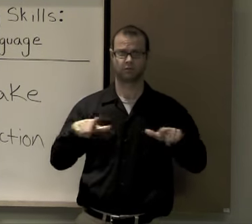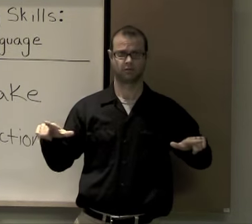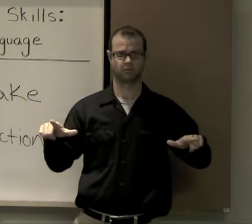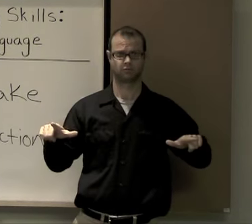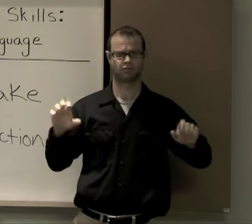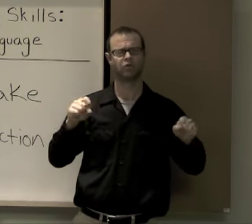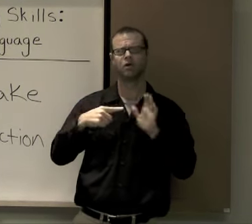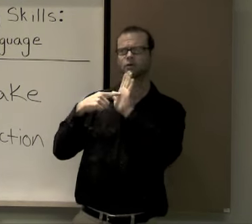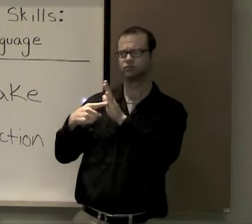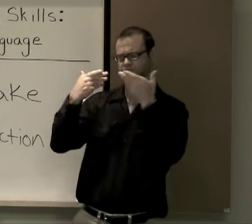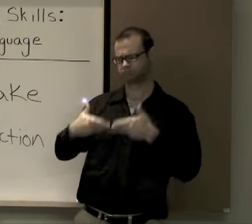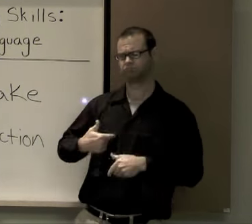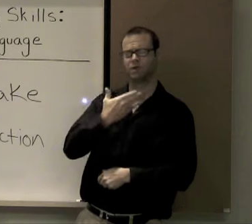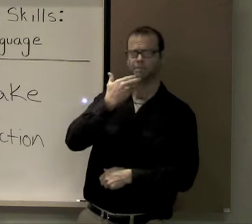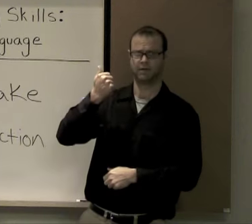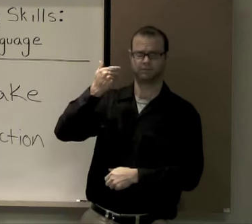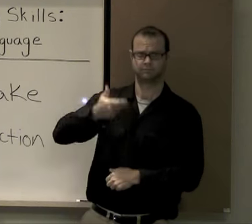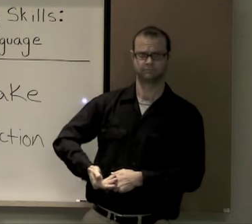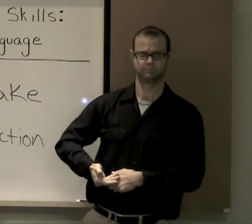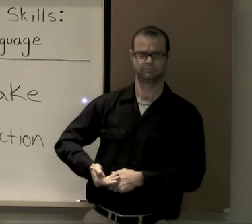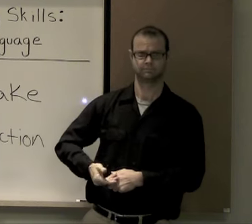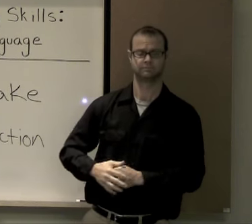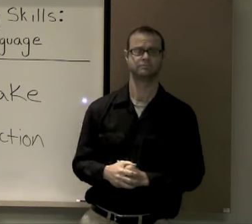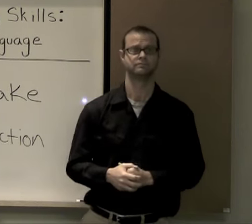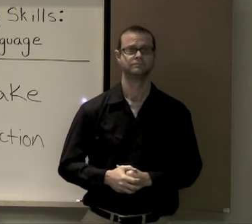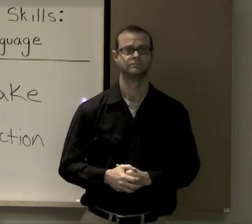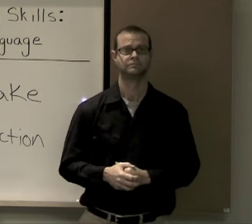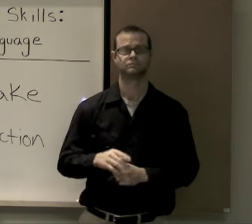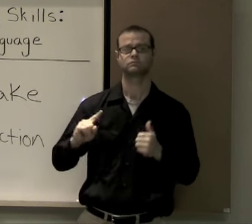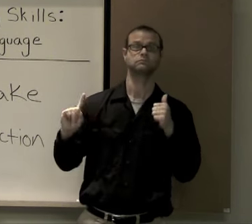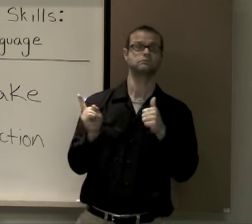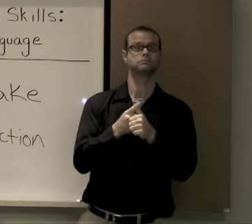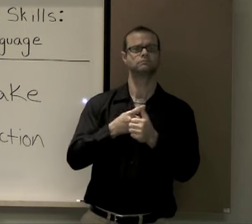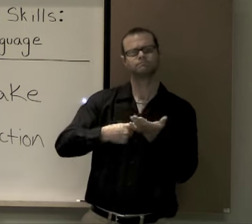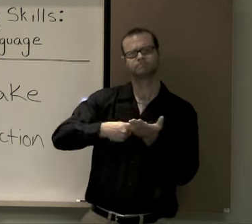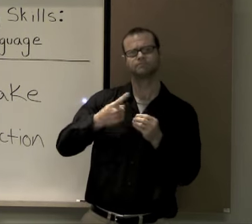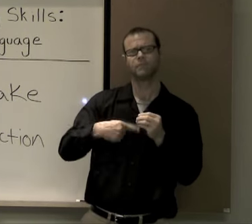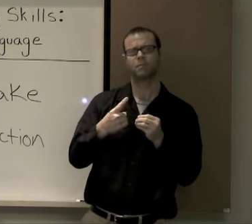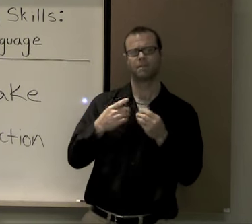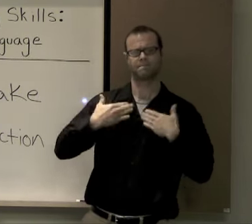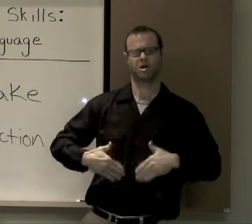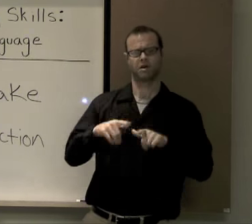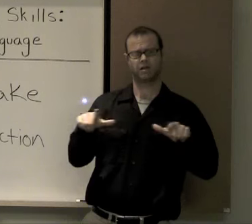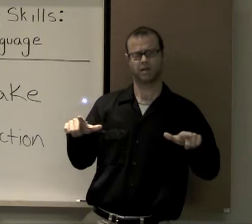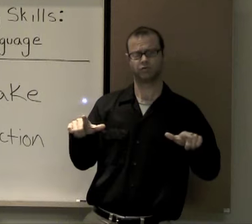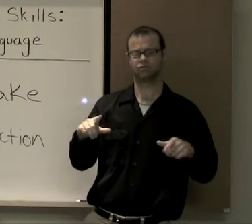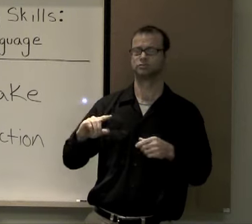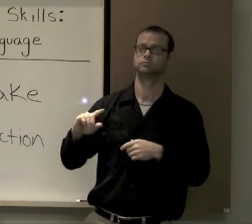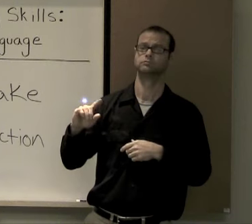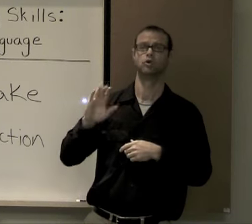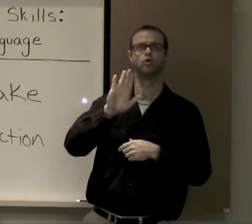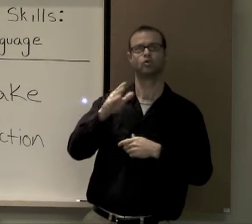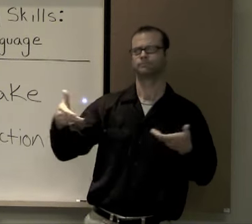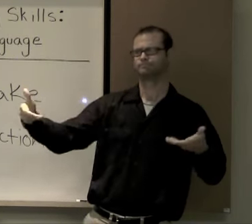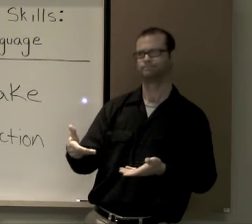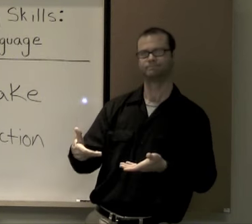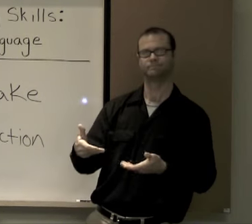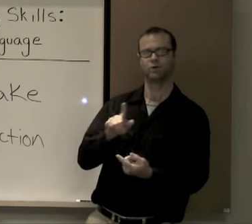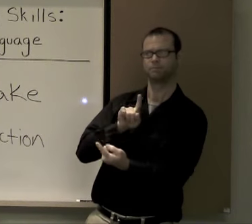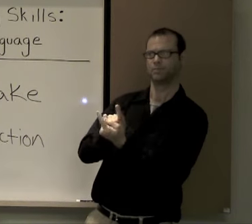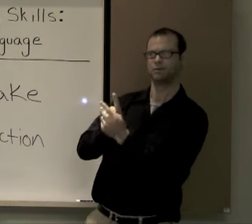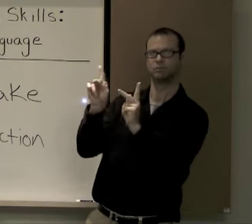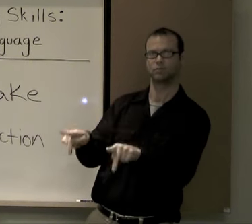to come to you. When you greet the interviewer prepare to shake his hand and it is important